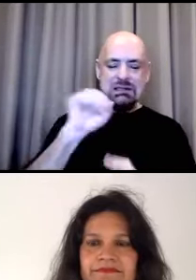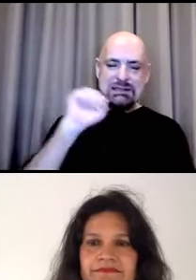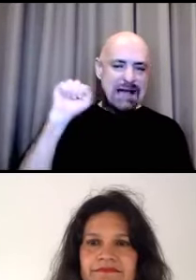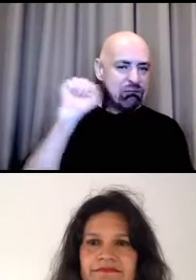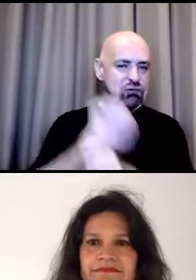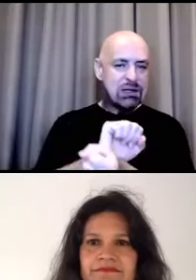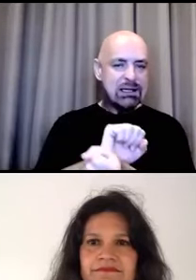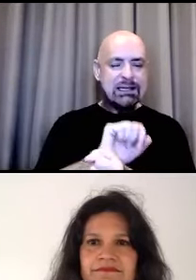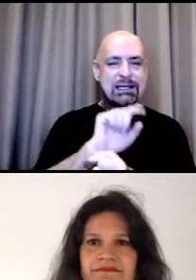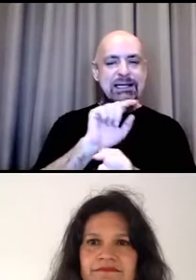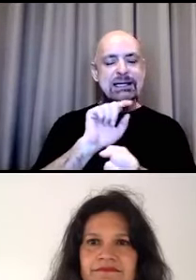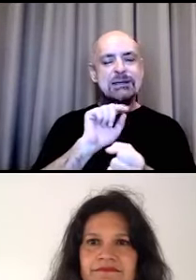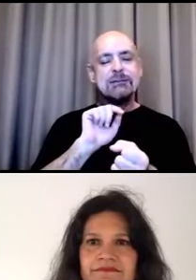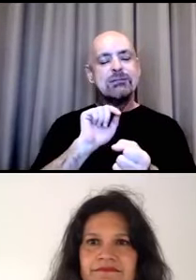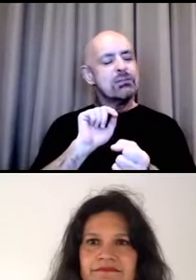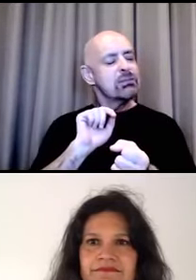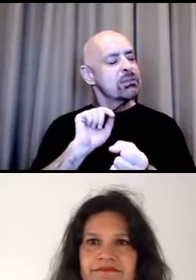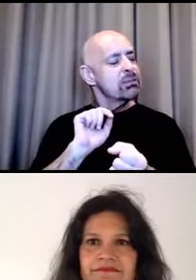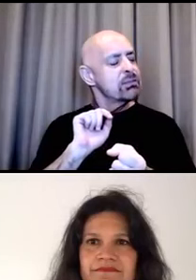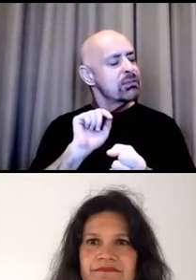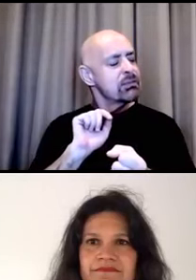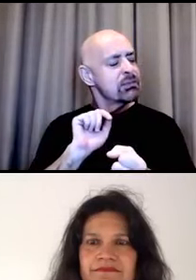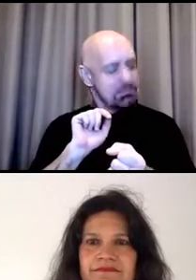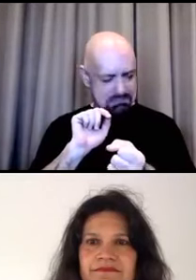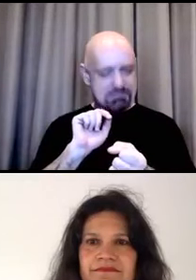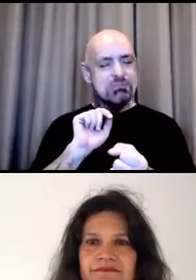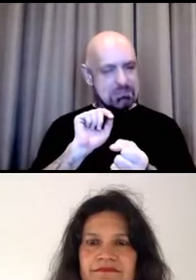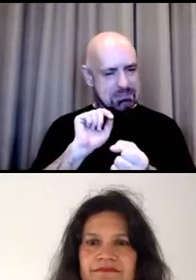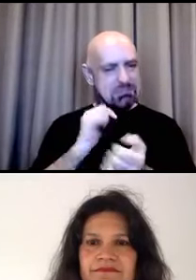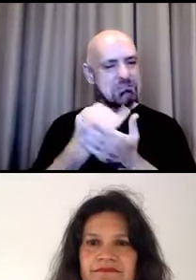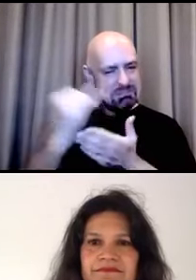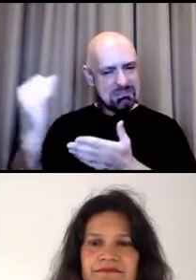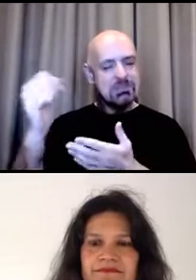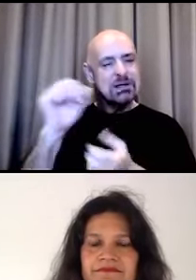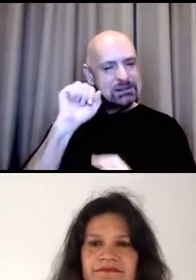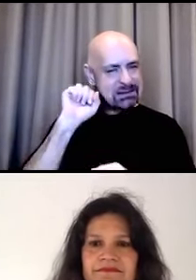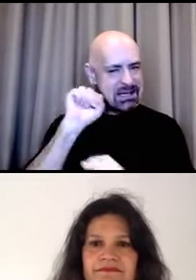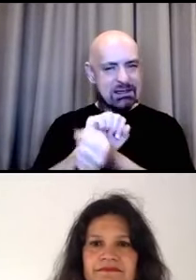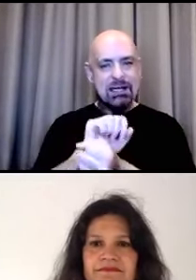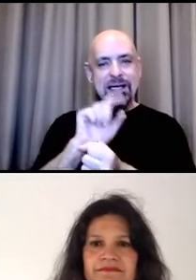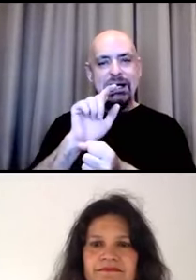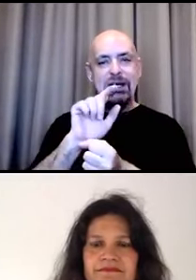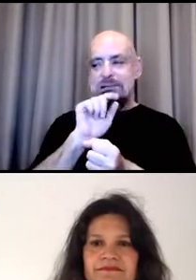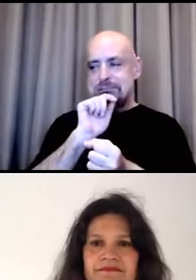it fascinating that Mary Wollstonecraft opposed the American Revolution whilst